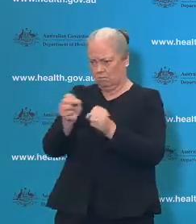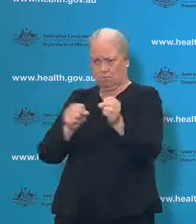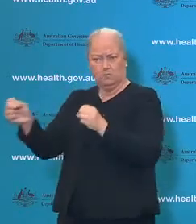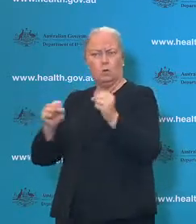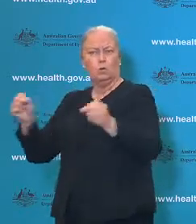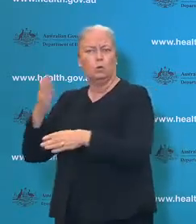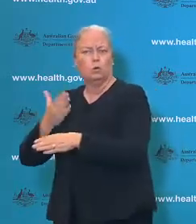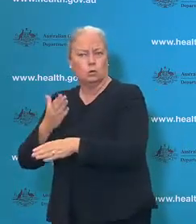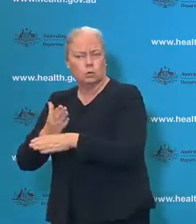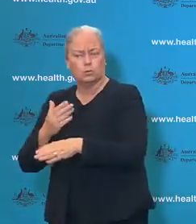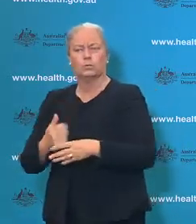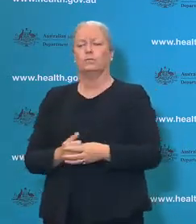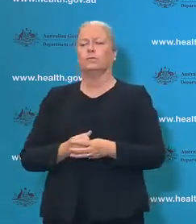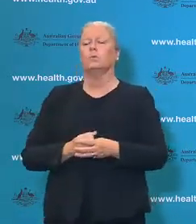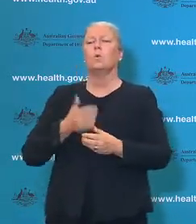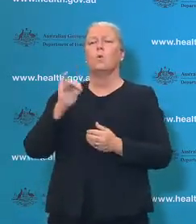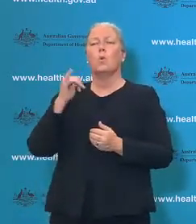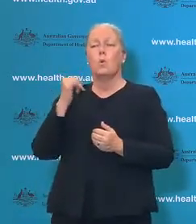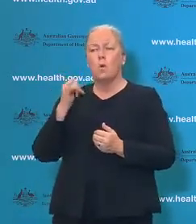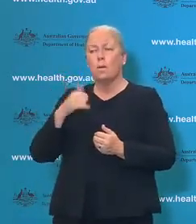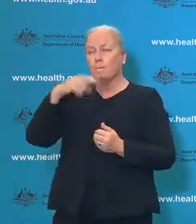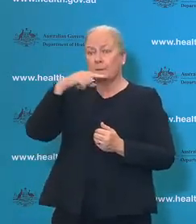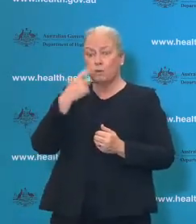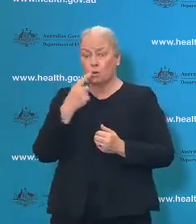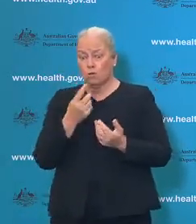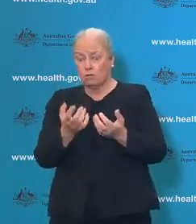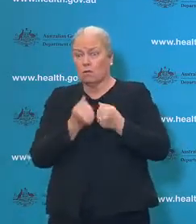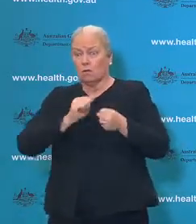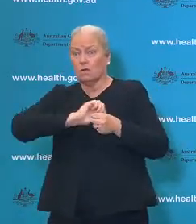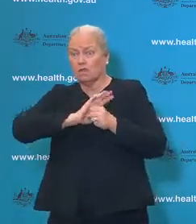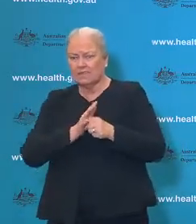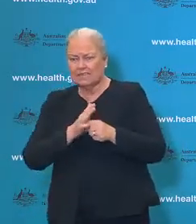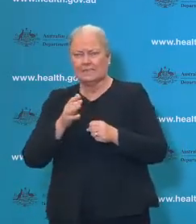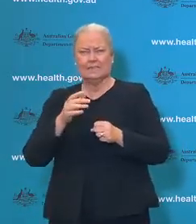focusing on contact tracing data management and analysis and on